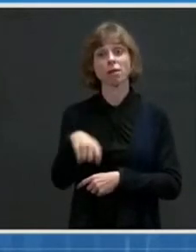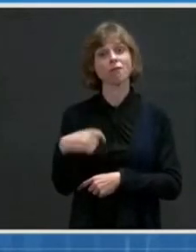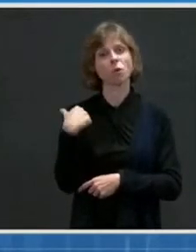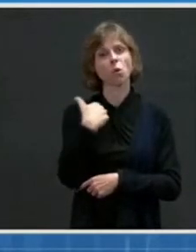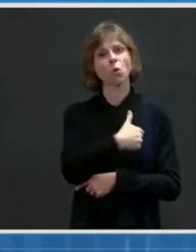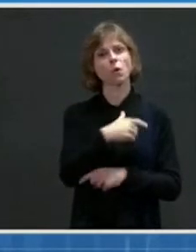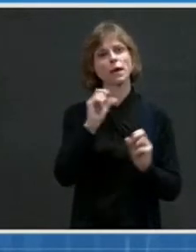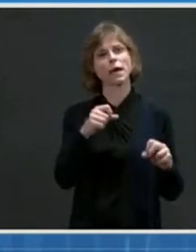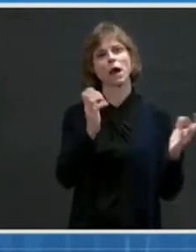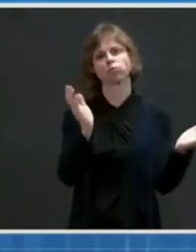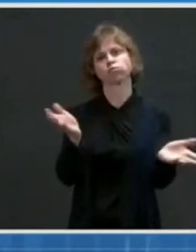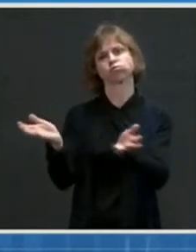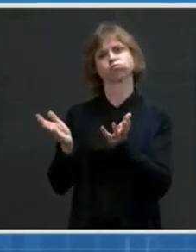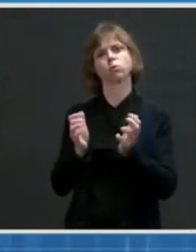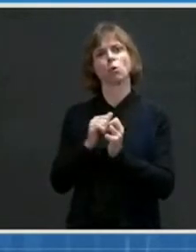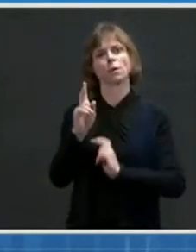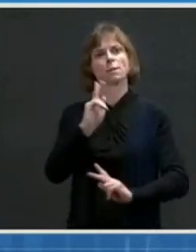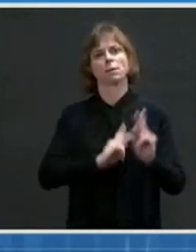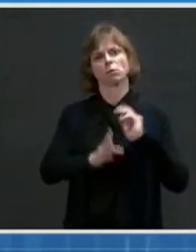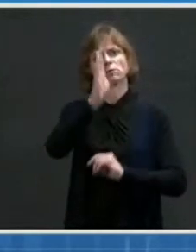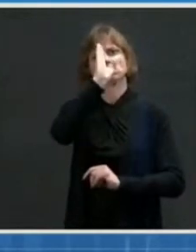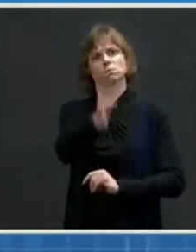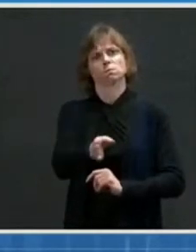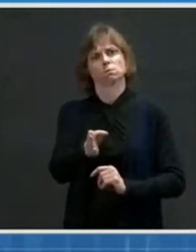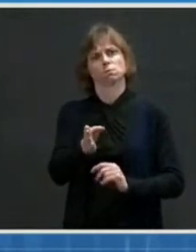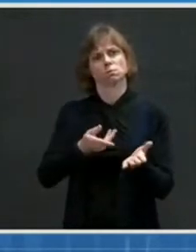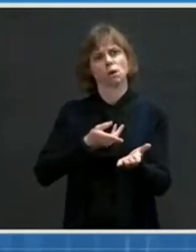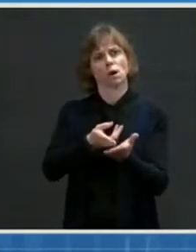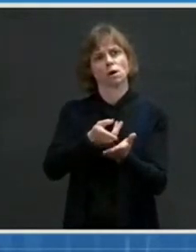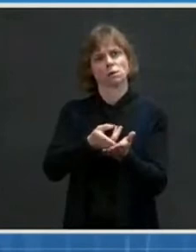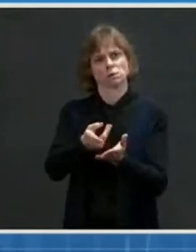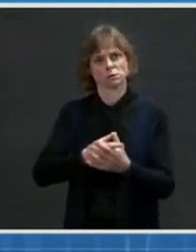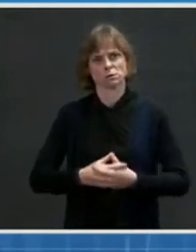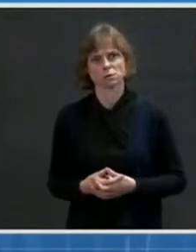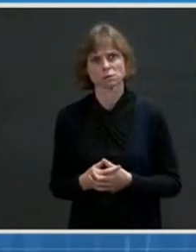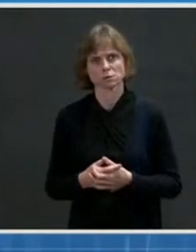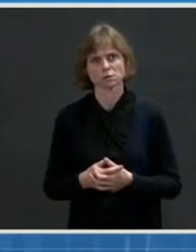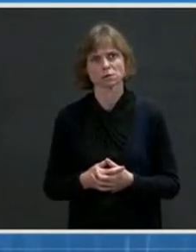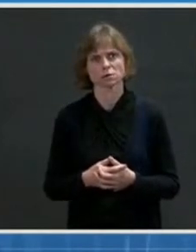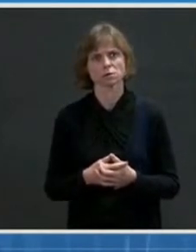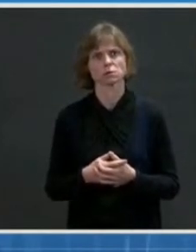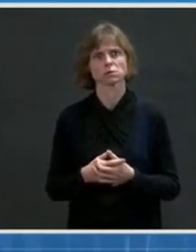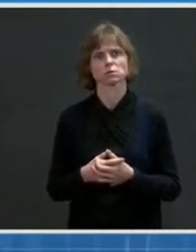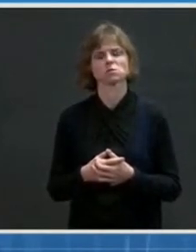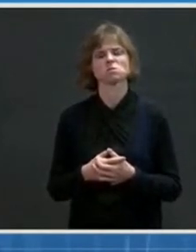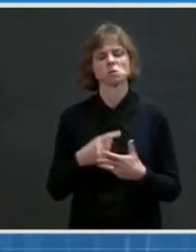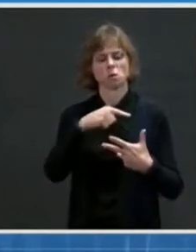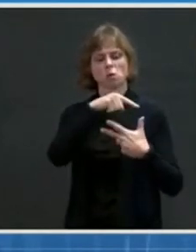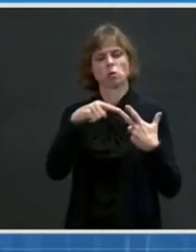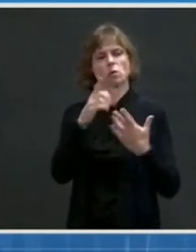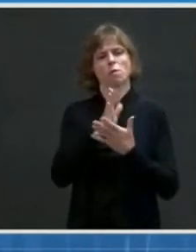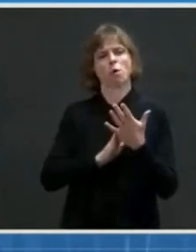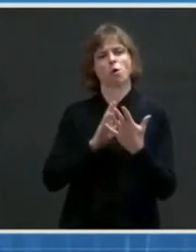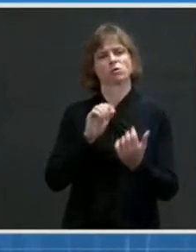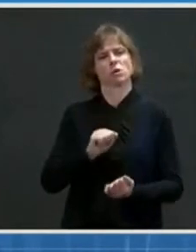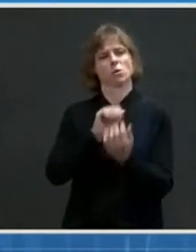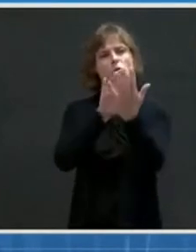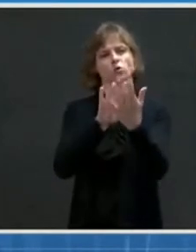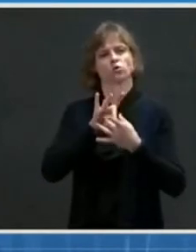SAFE VACCINES, WHICH MAKES THE